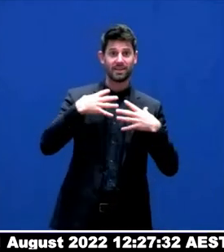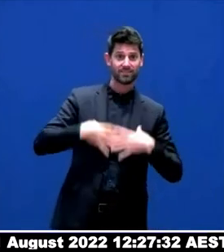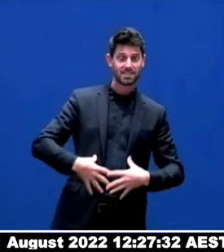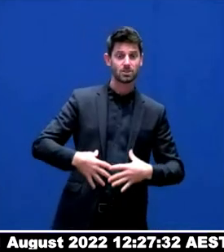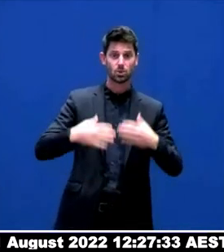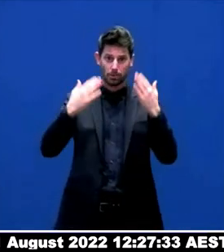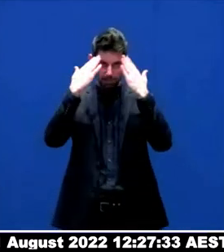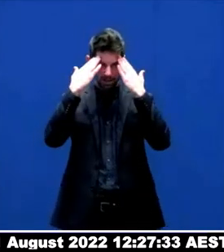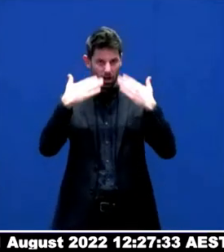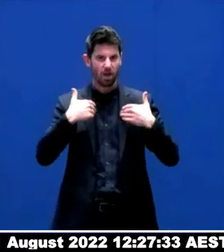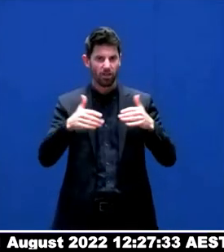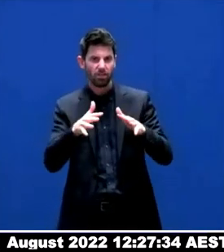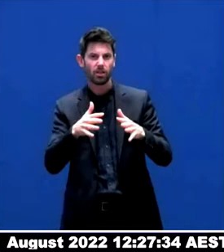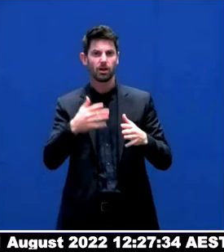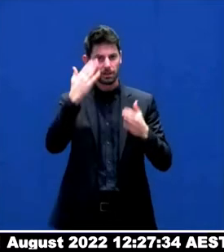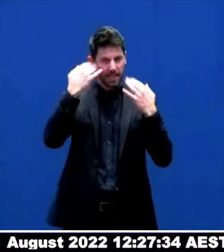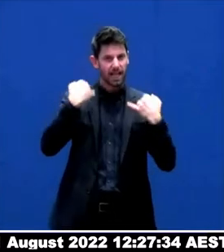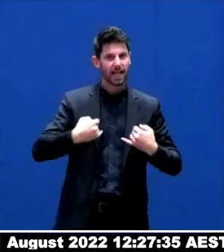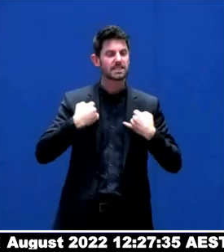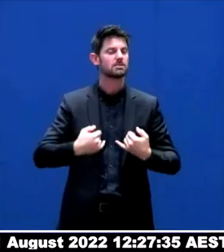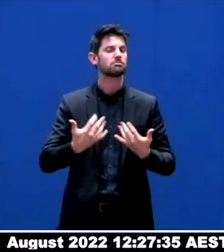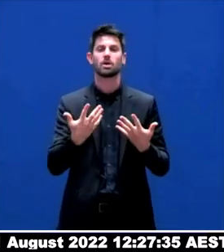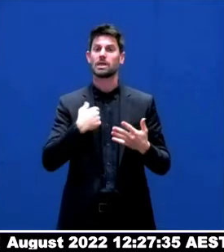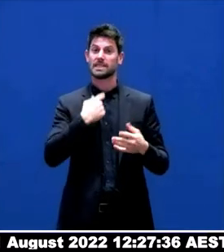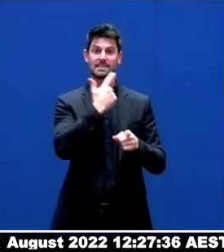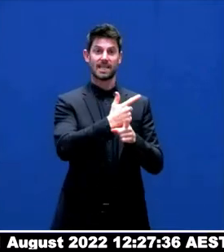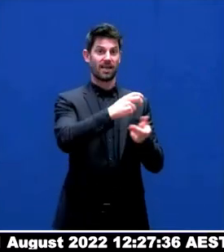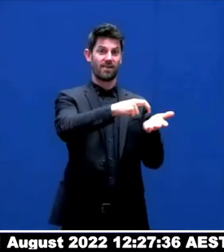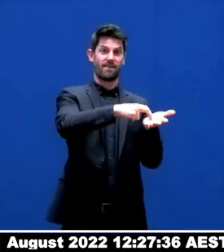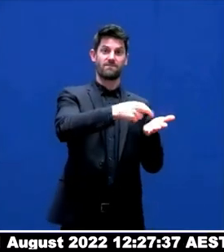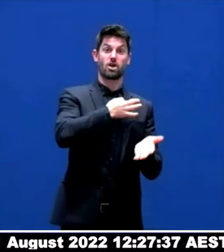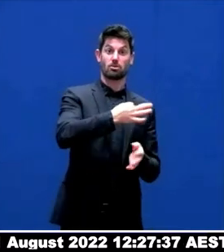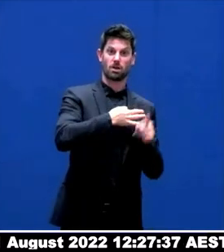So, it can be used interchangeably when we refer in the Strategy to people with mental